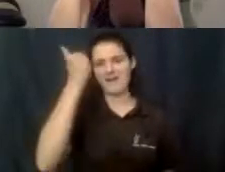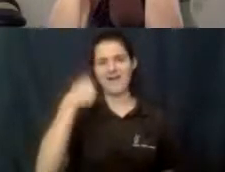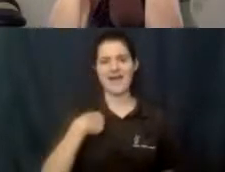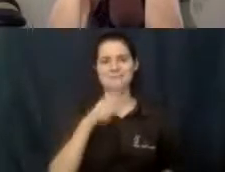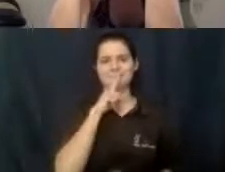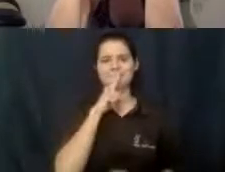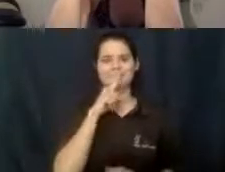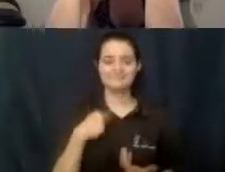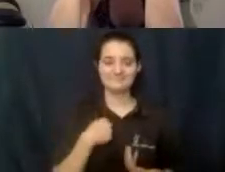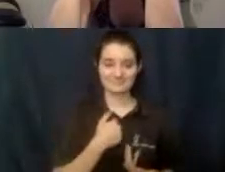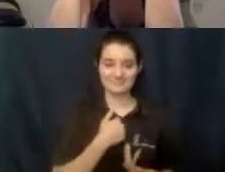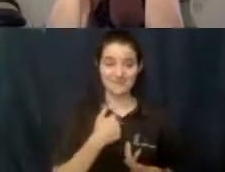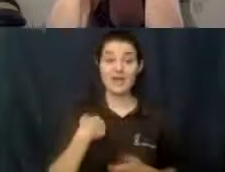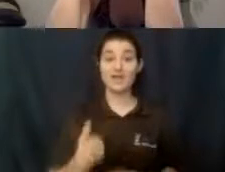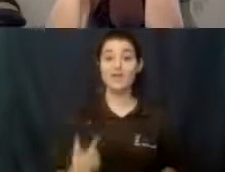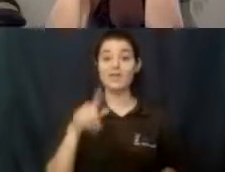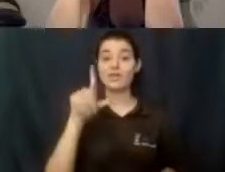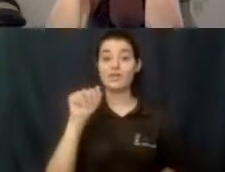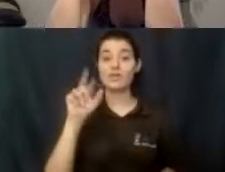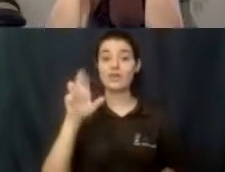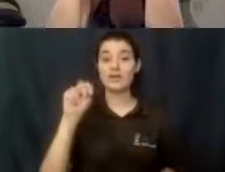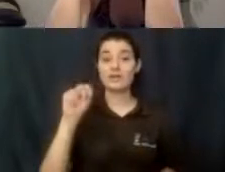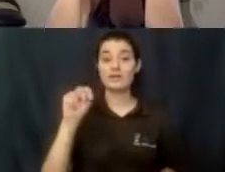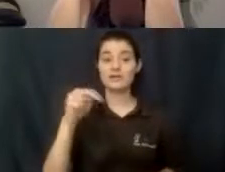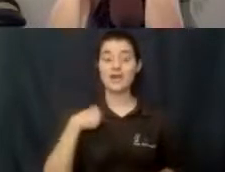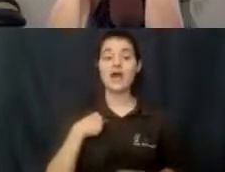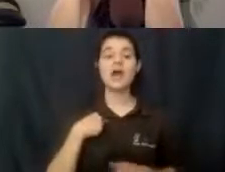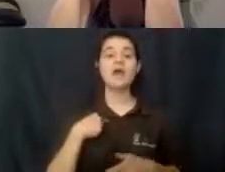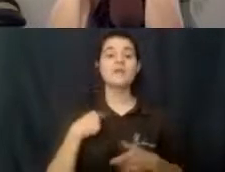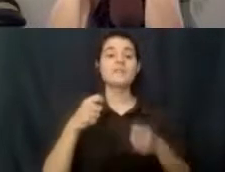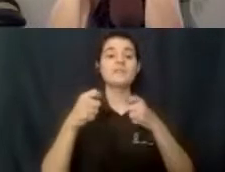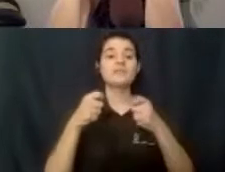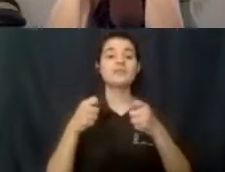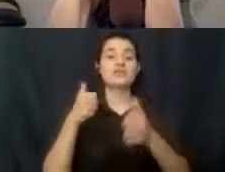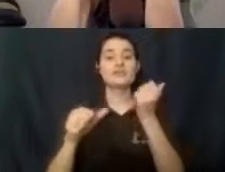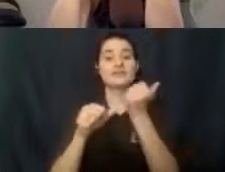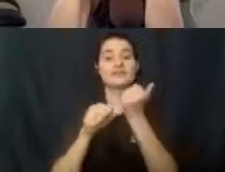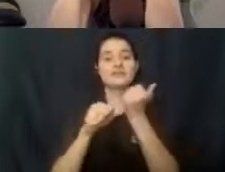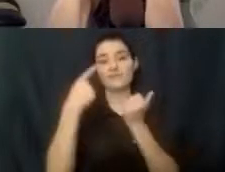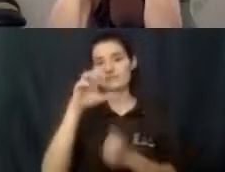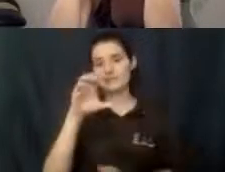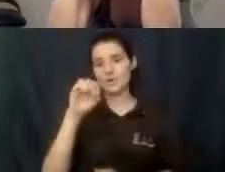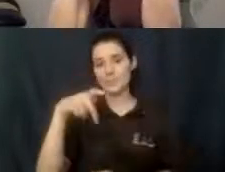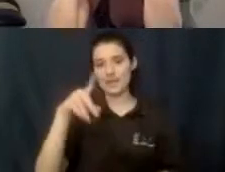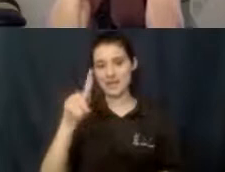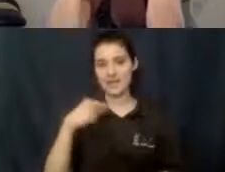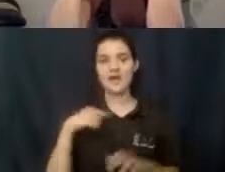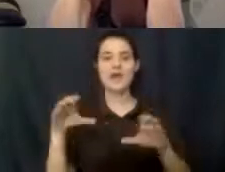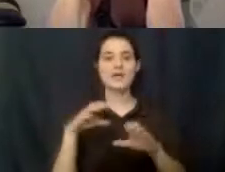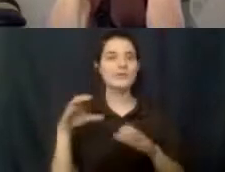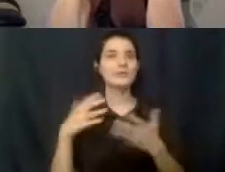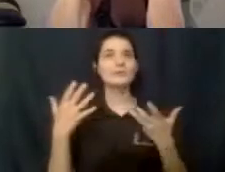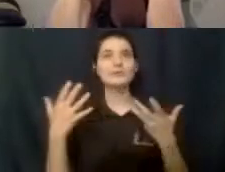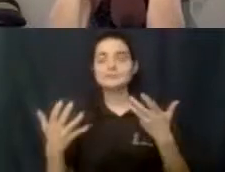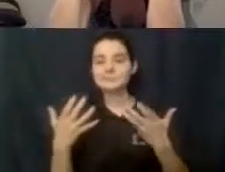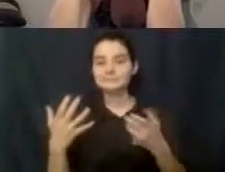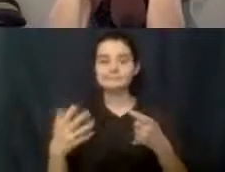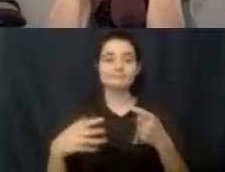Lauren: Sorry, I forgot to do that. I am Lauren, office manager assistance for COPD.